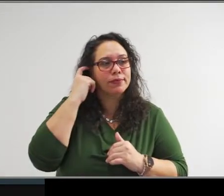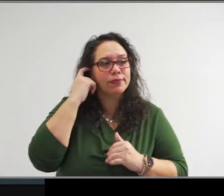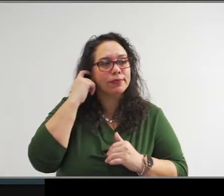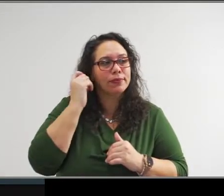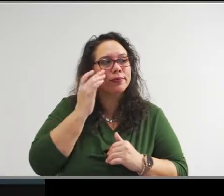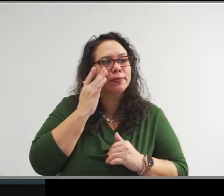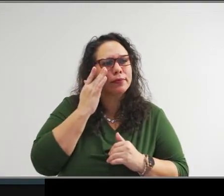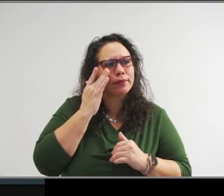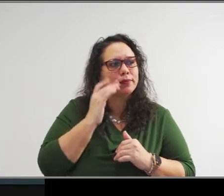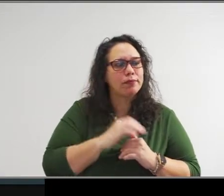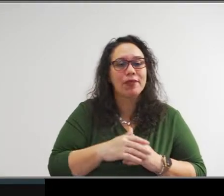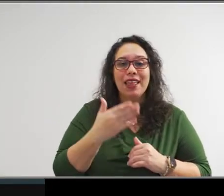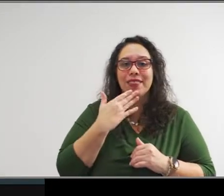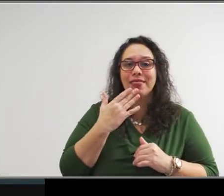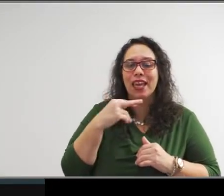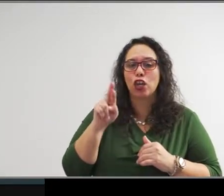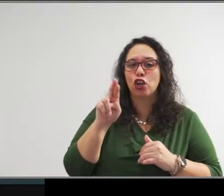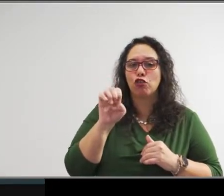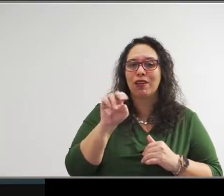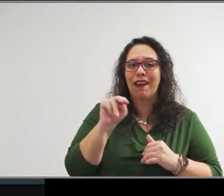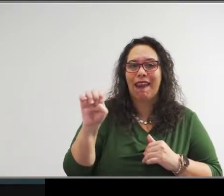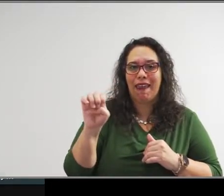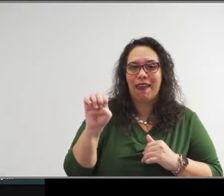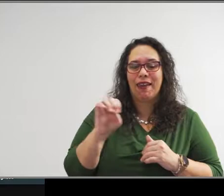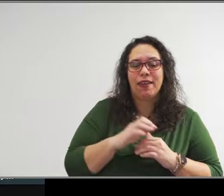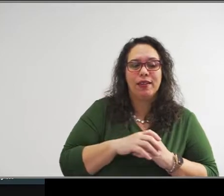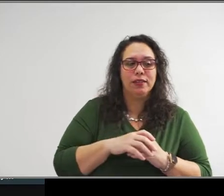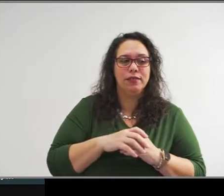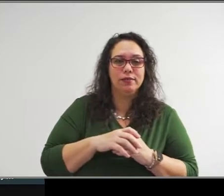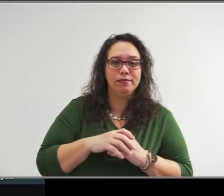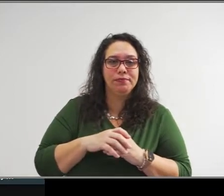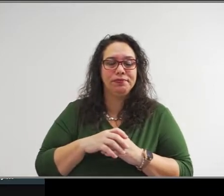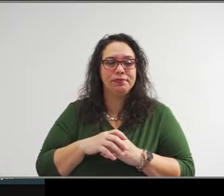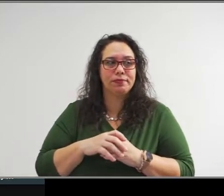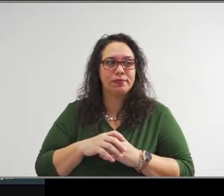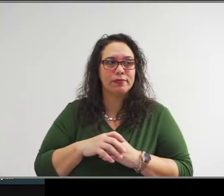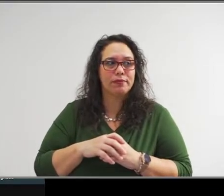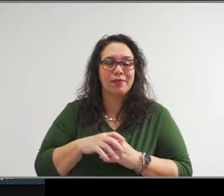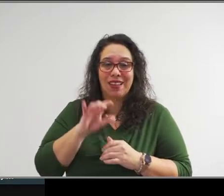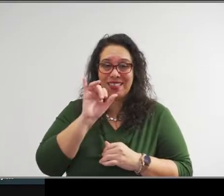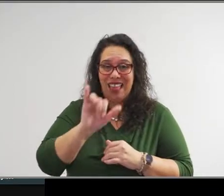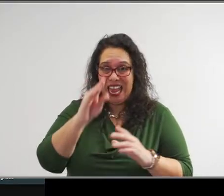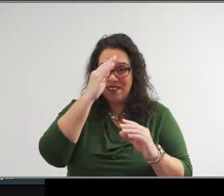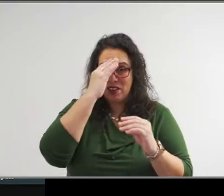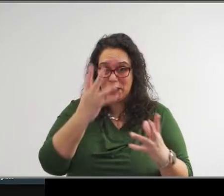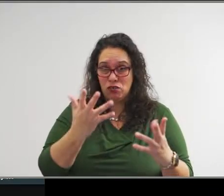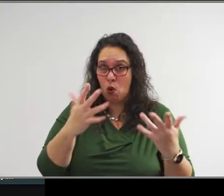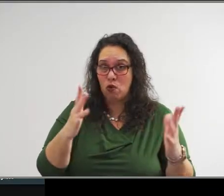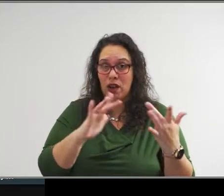Thank you, Renee. So, as you just mentioned, that information is online